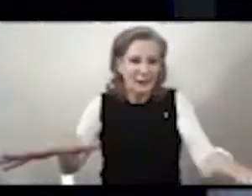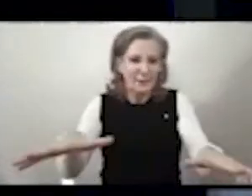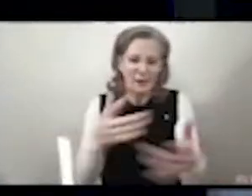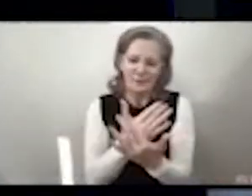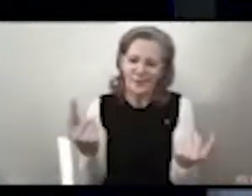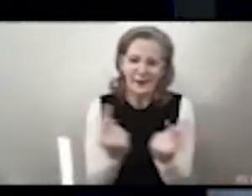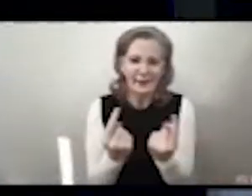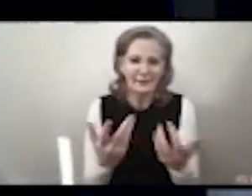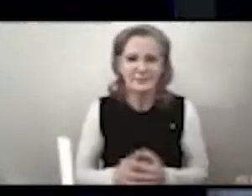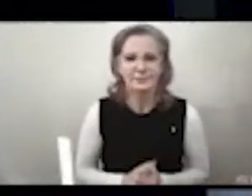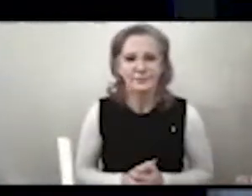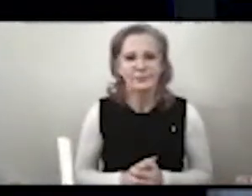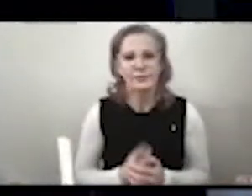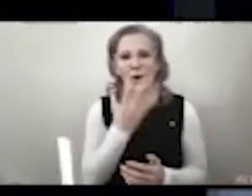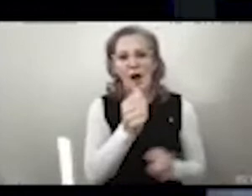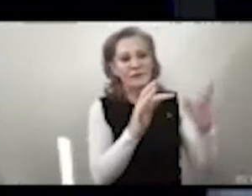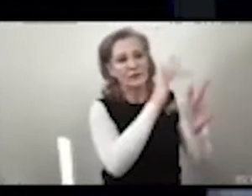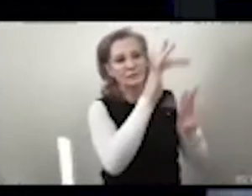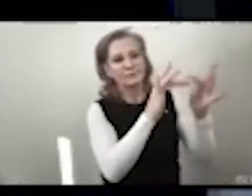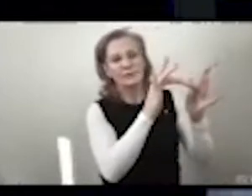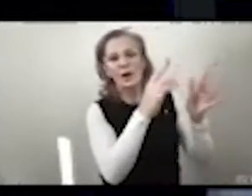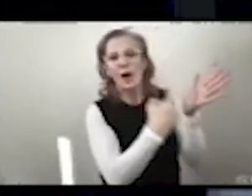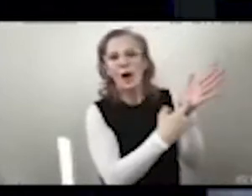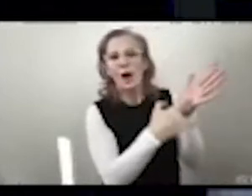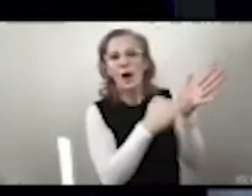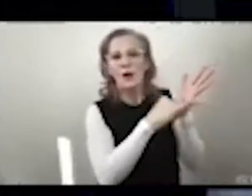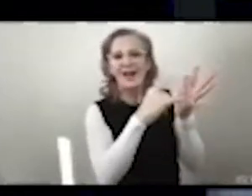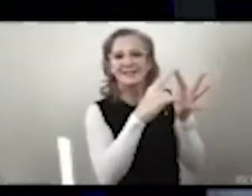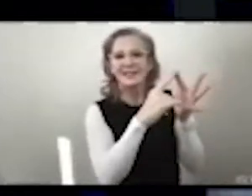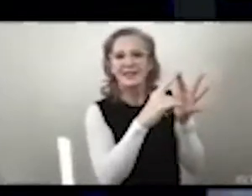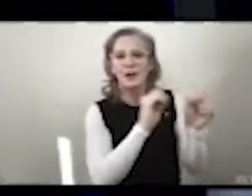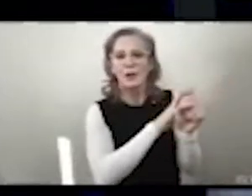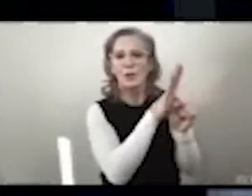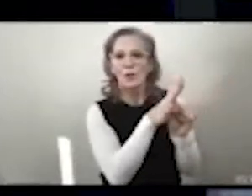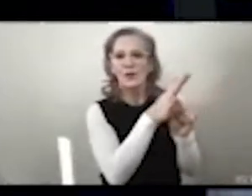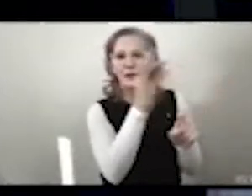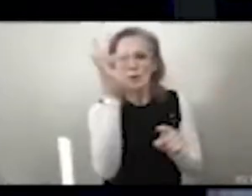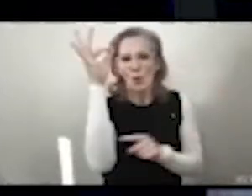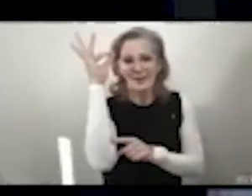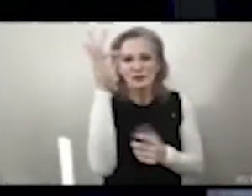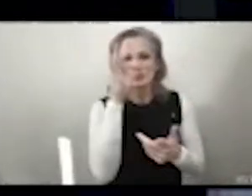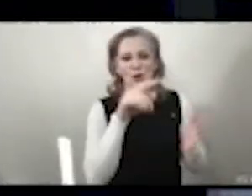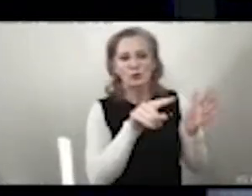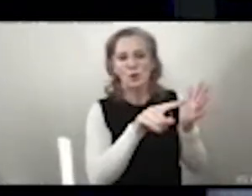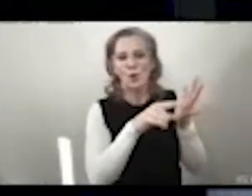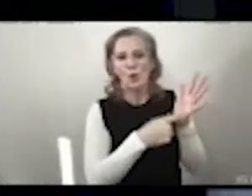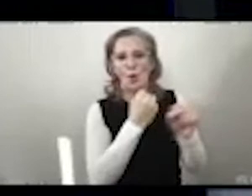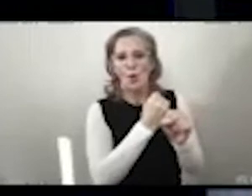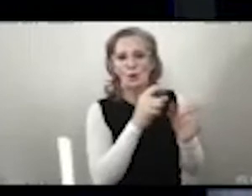is: rsecovidcommission.org.uk. I'm very grateful to the RSE Fellows, to other members of the Commission and